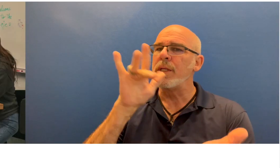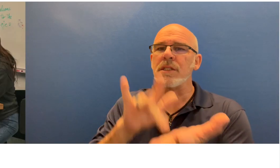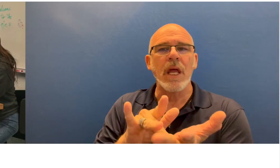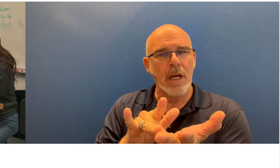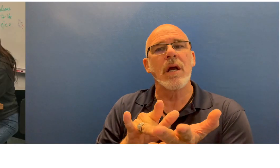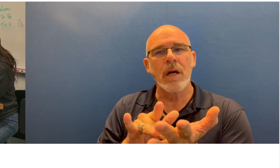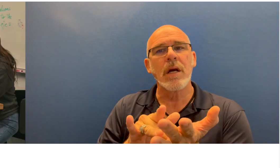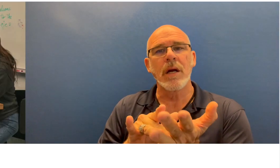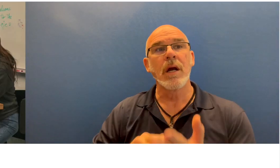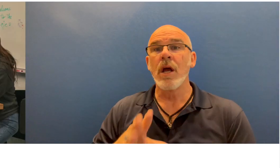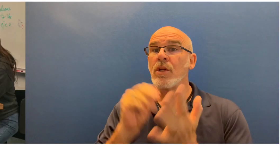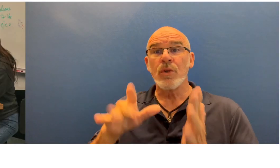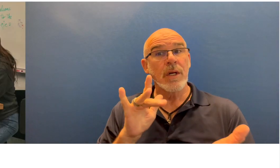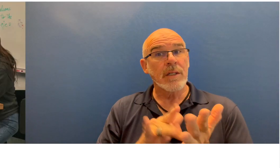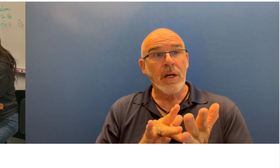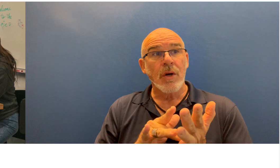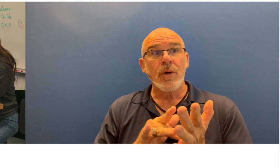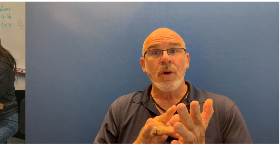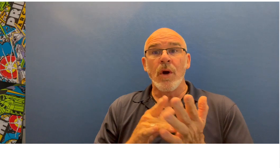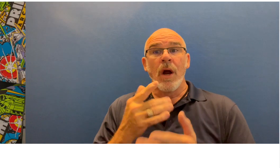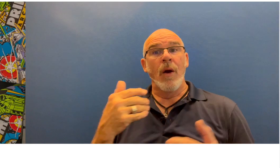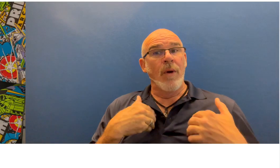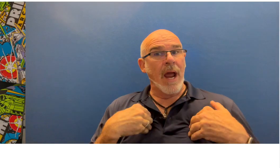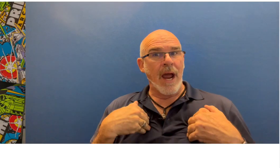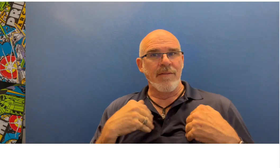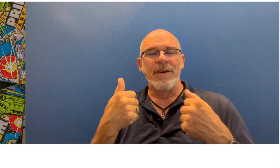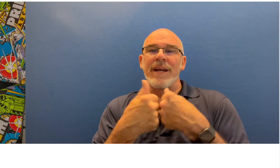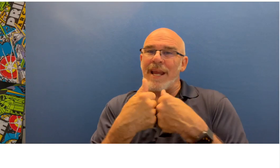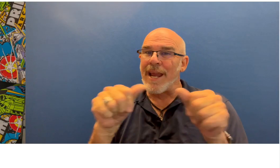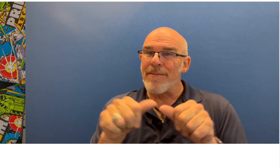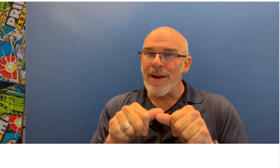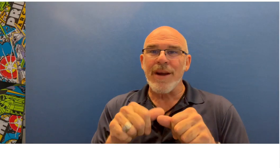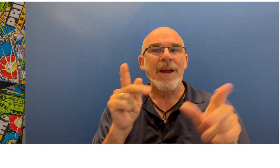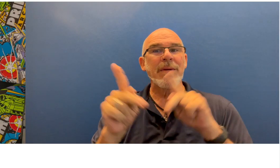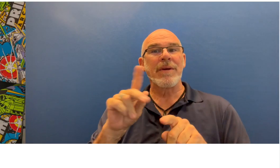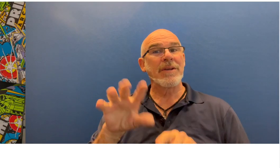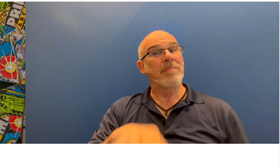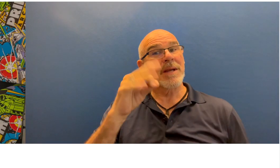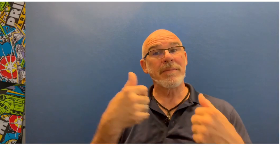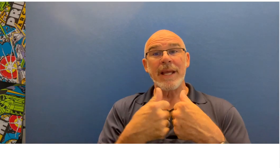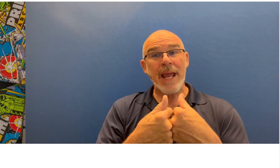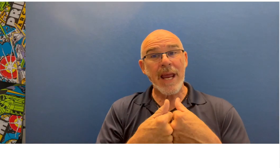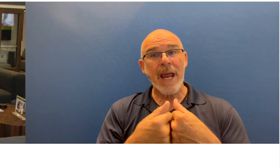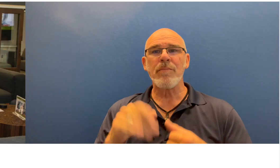So in the Student Center we have a game area. Folks can just pick up a game. There's always a puzzle going on.